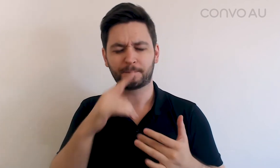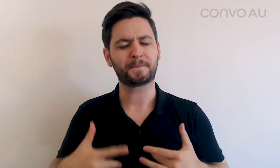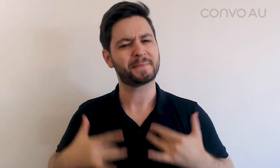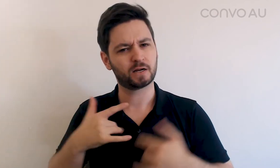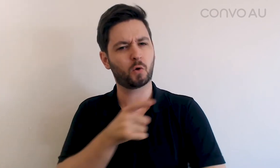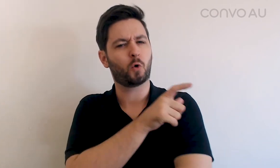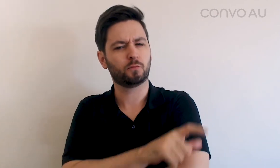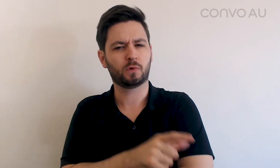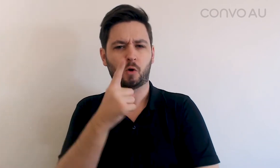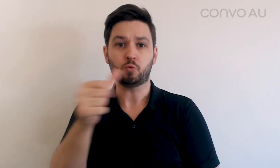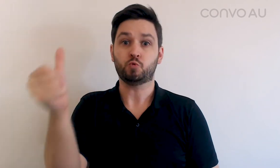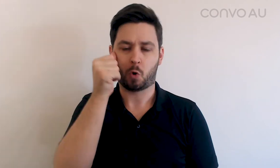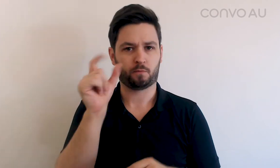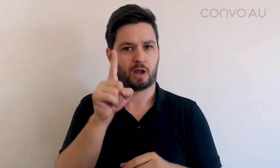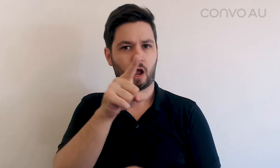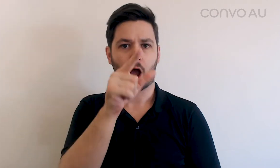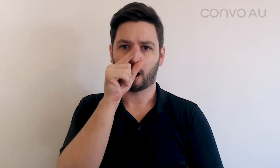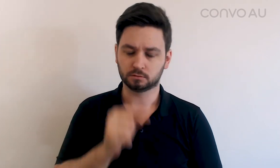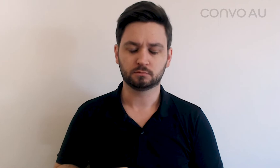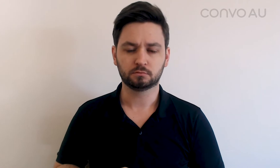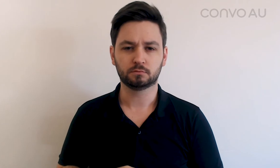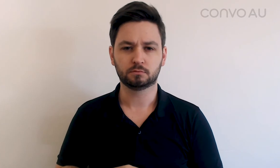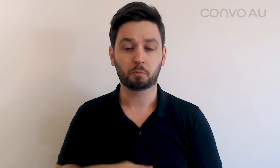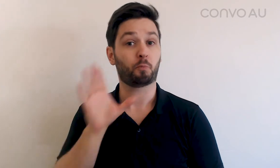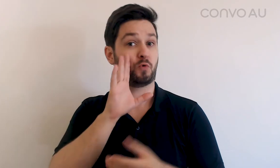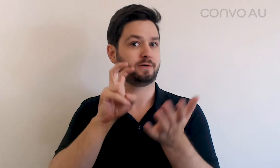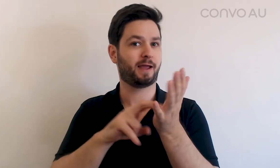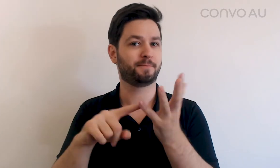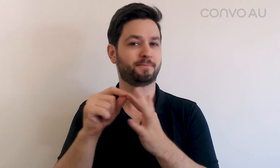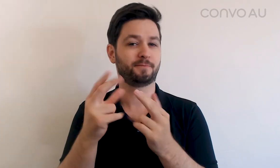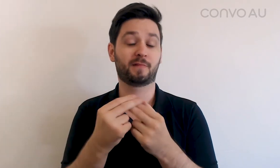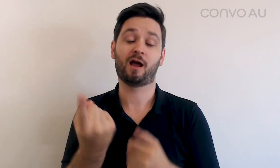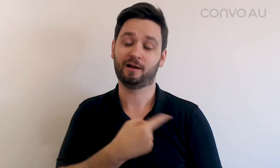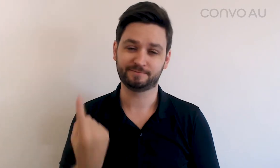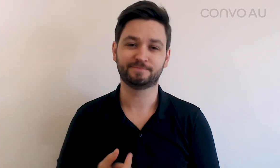and to feel confident how you can use our service before you sign up with us.